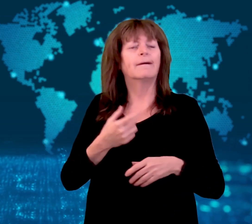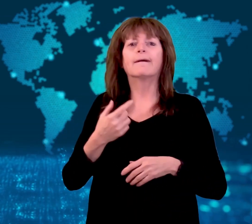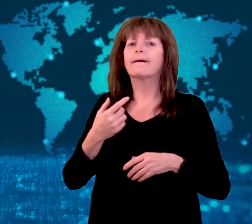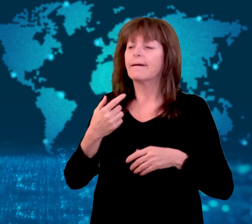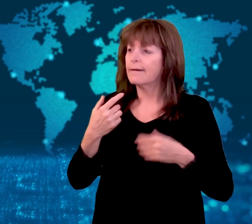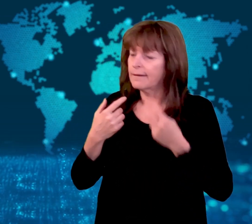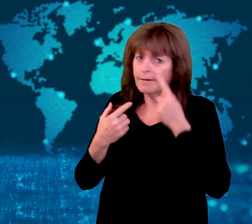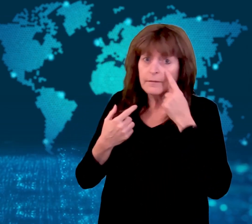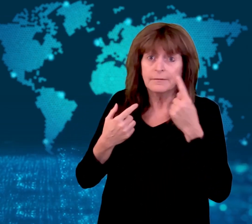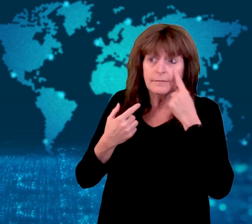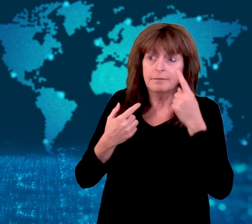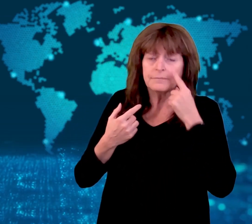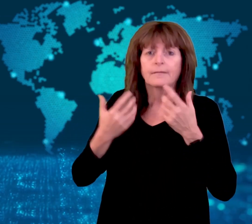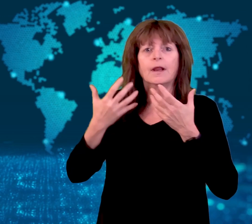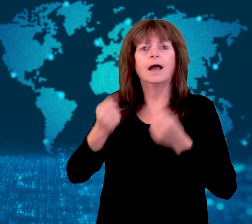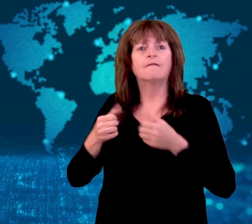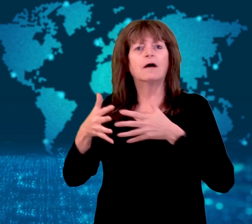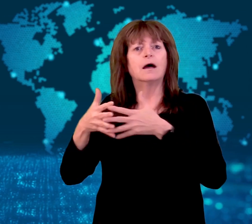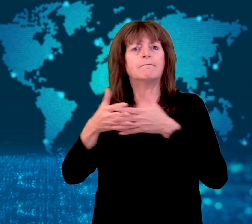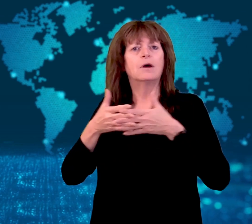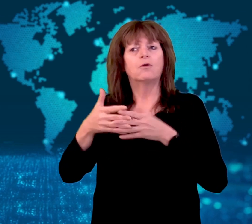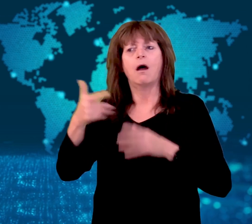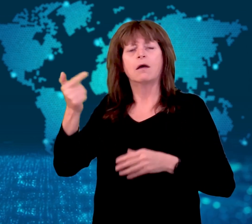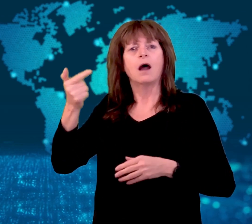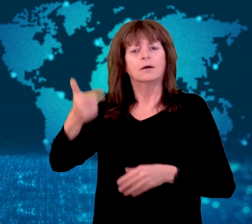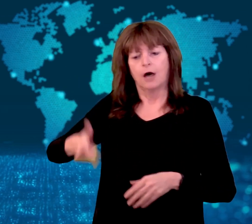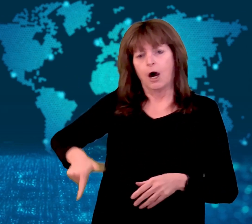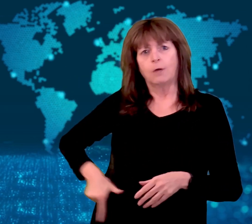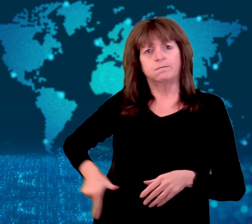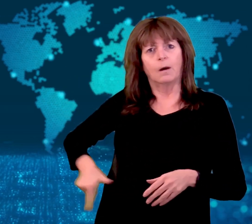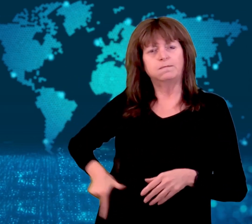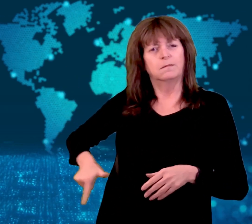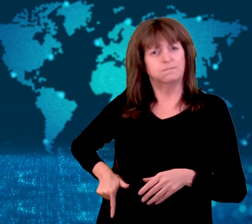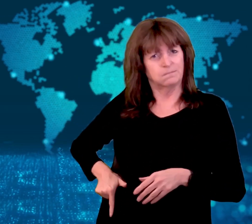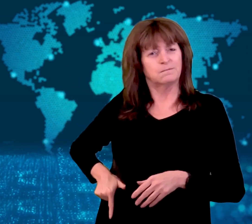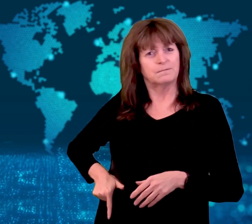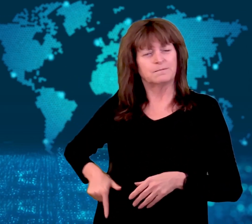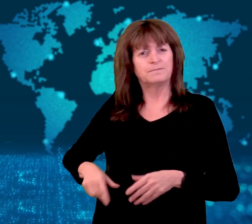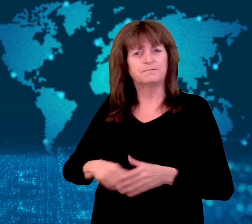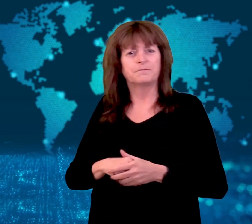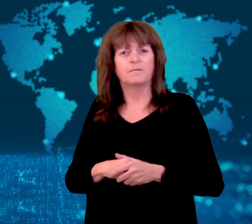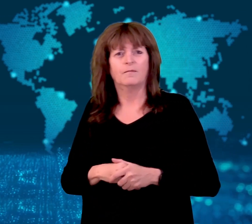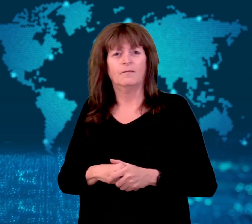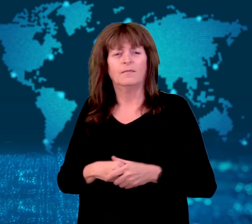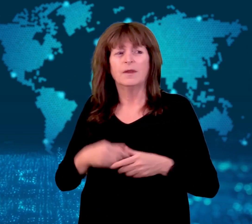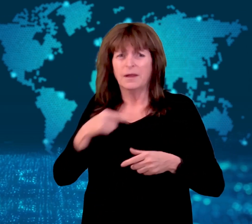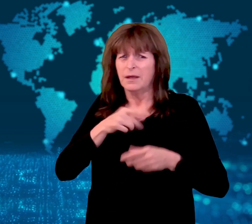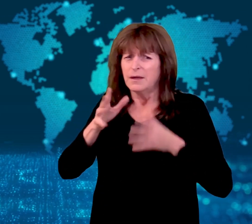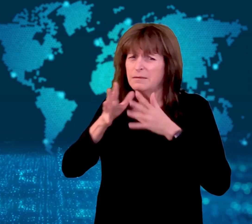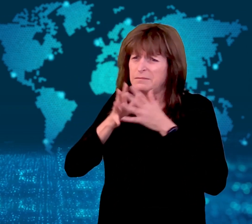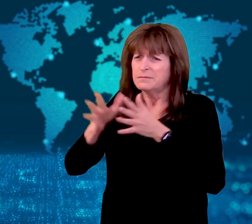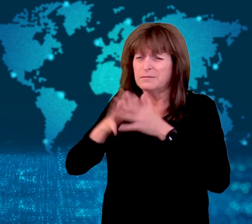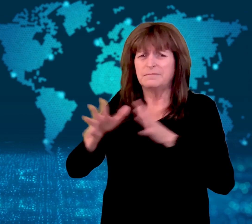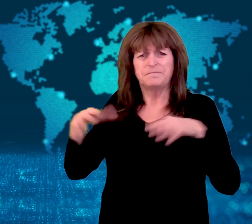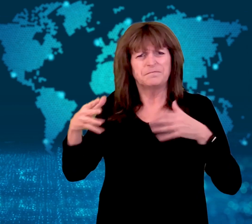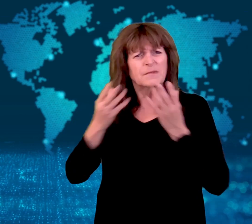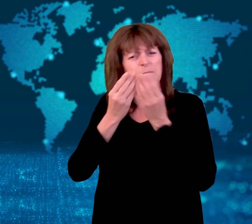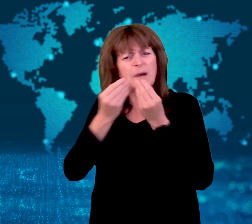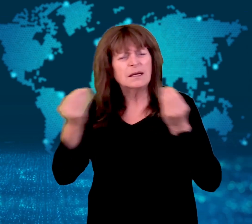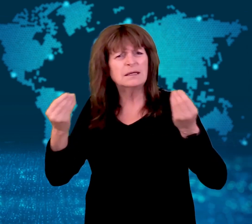of guns, so drug trafficking groups often arm themselves with American